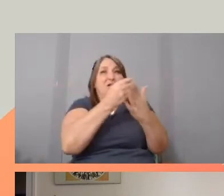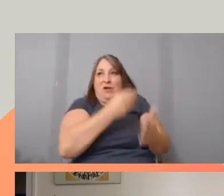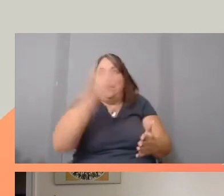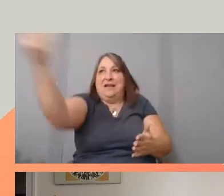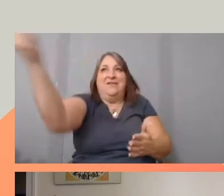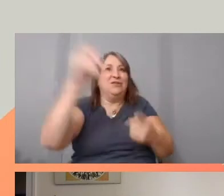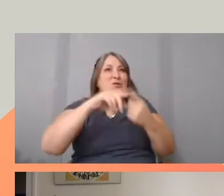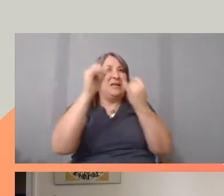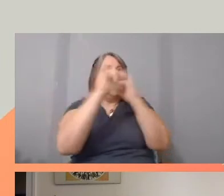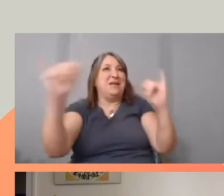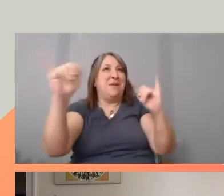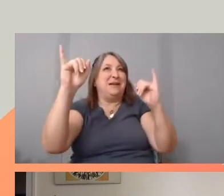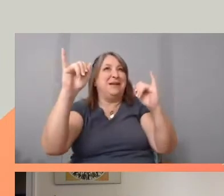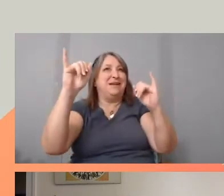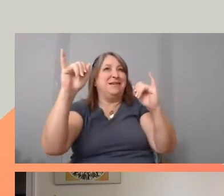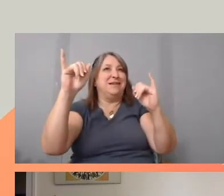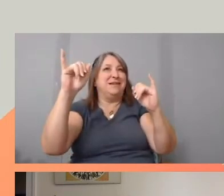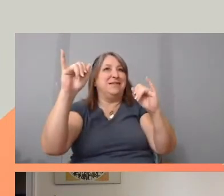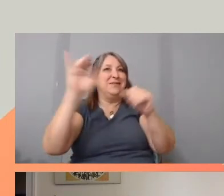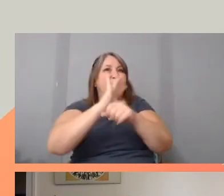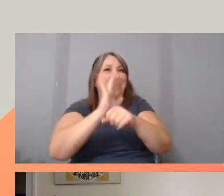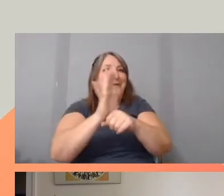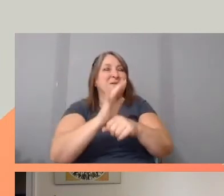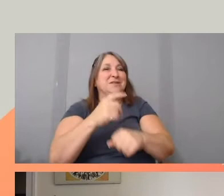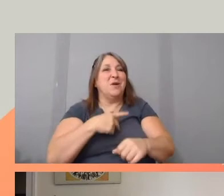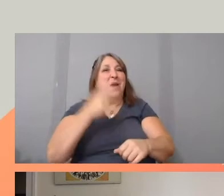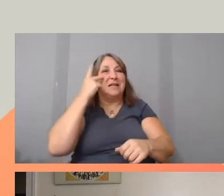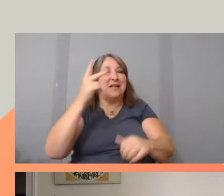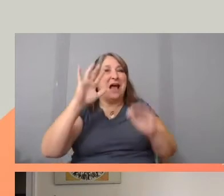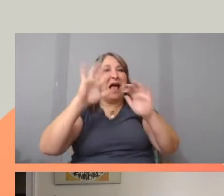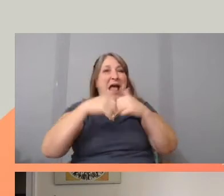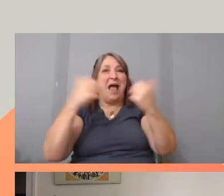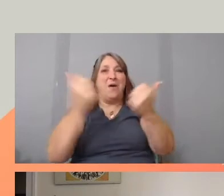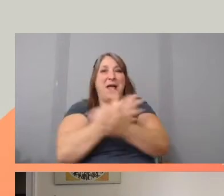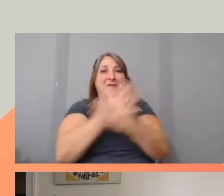So I also got to see like how the sausage was made working on Latino-Americans.